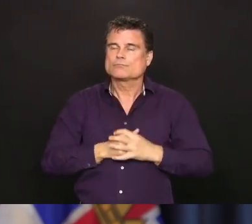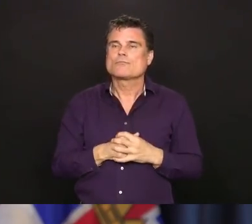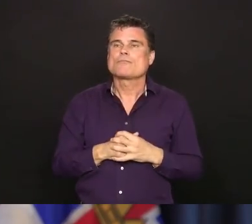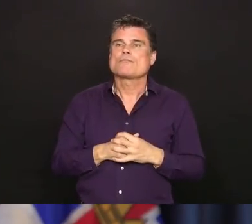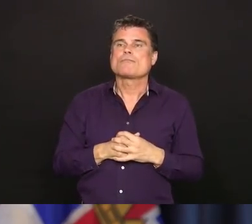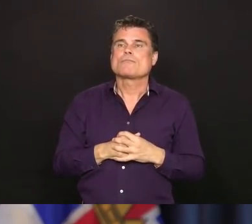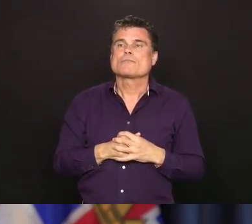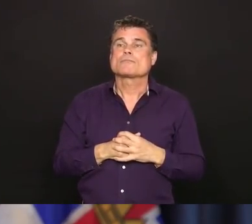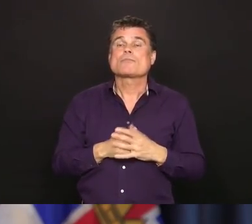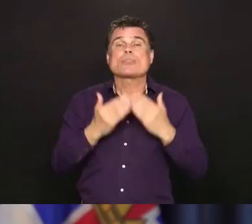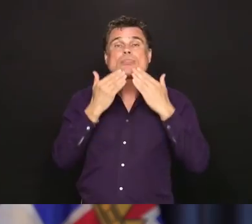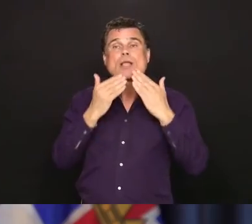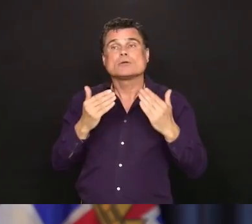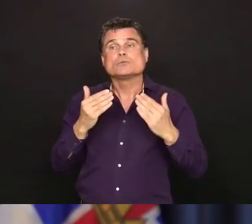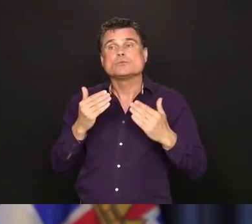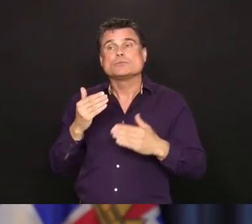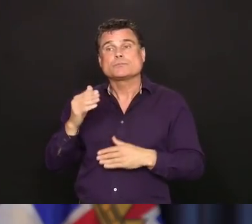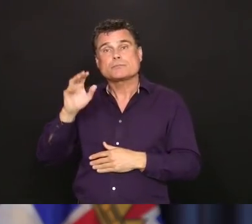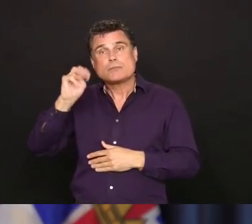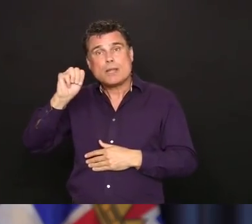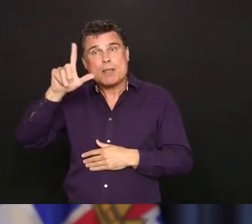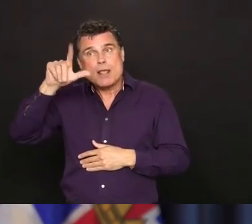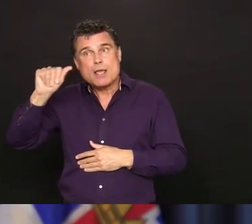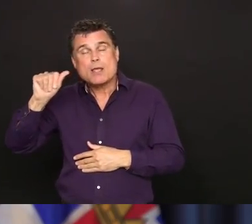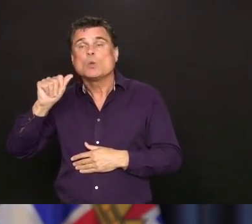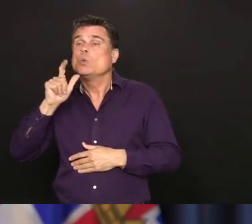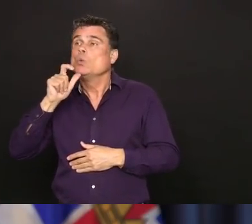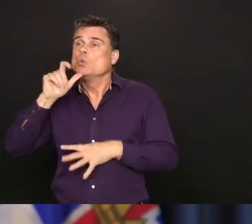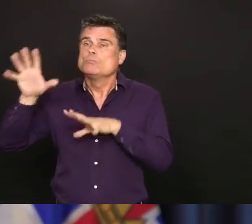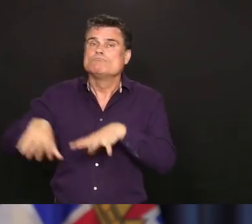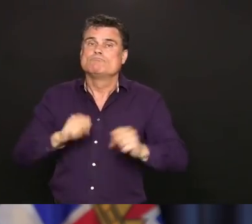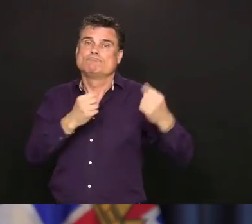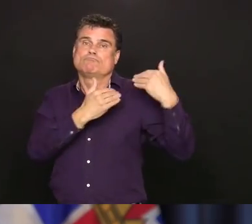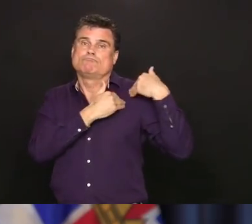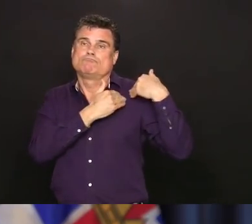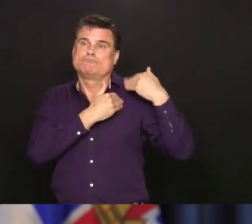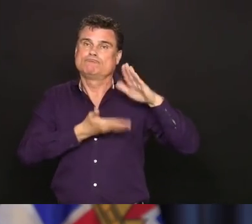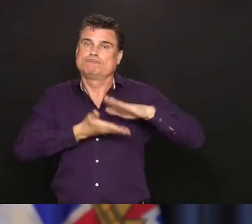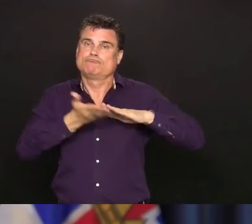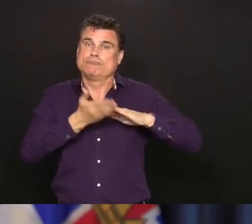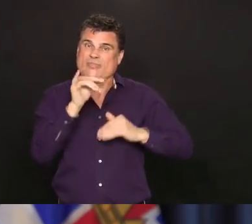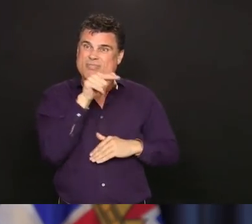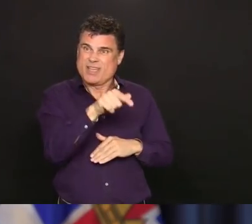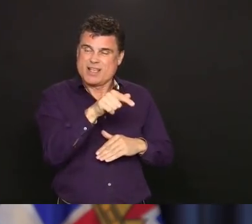Victoria Lee and medical officer of health Lavoie